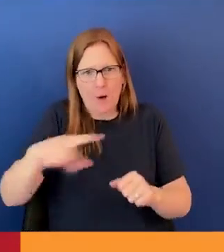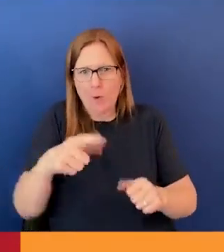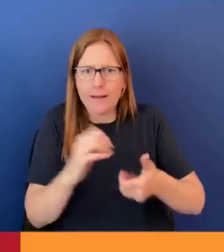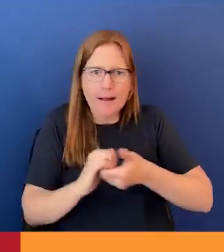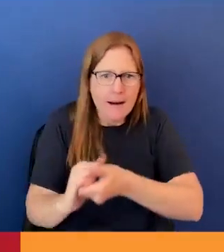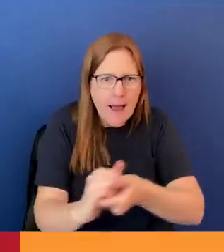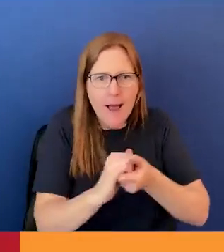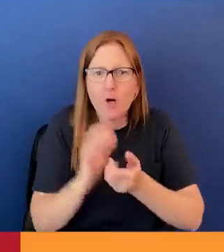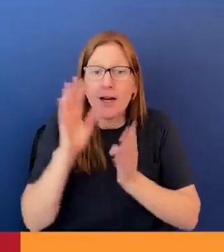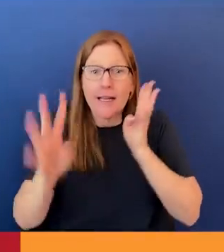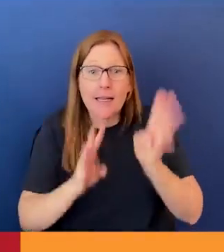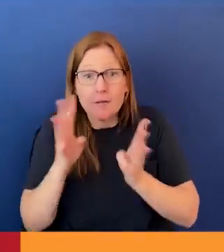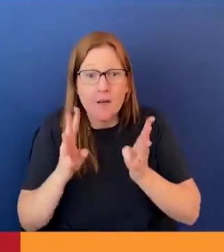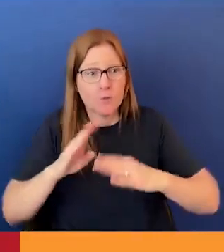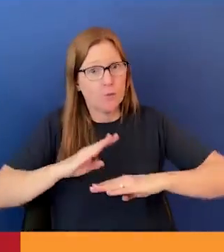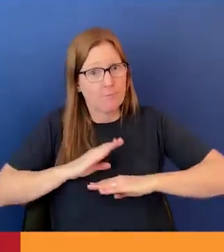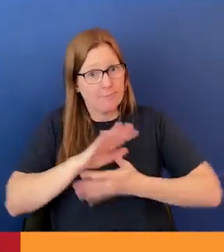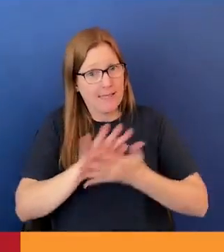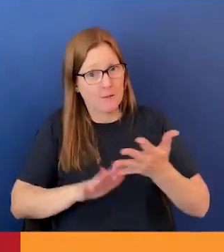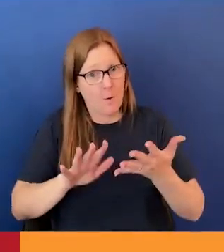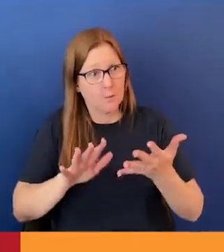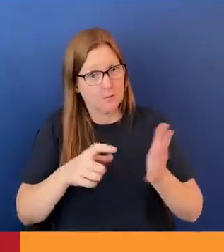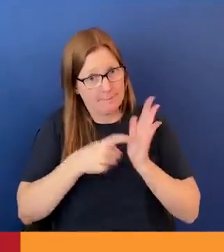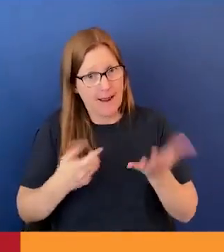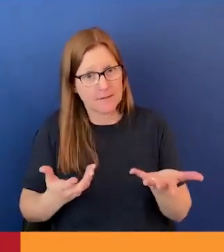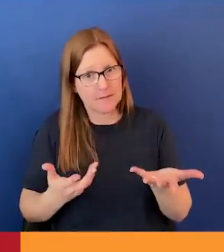to be able to meet these demands, to be able to better serve and support